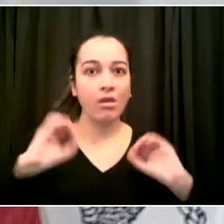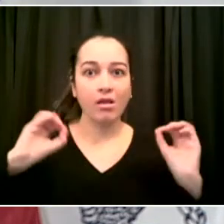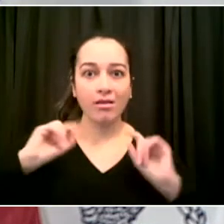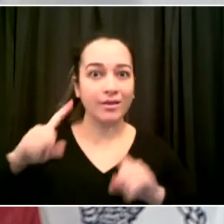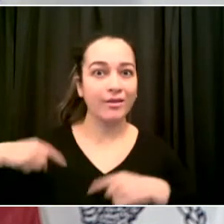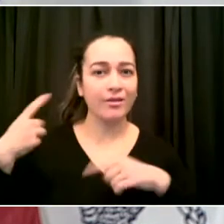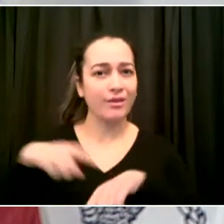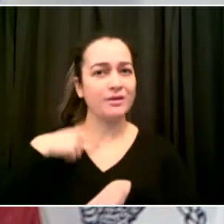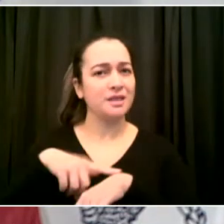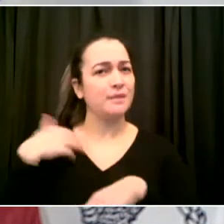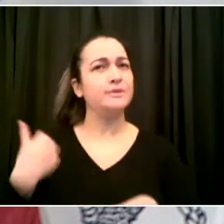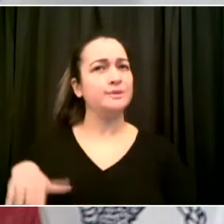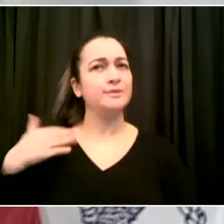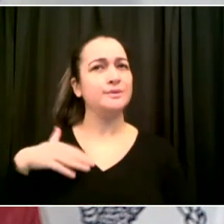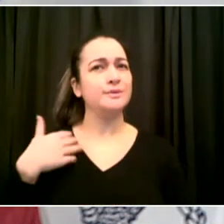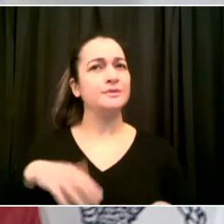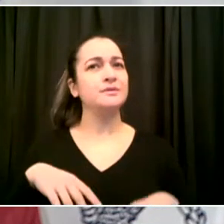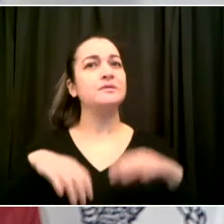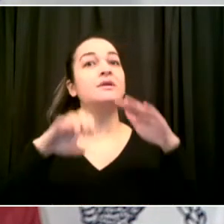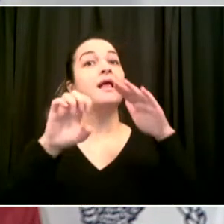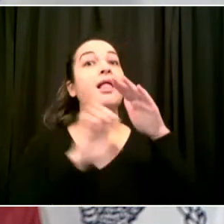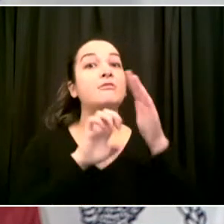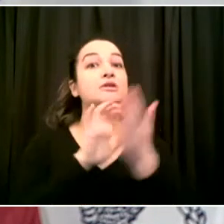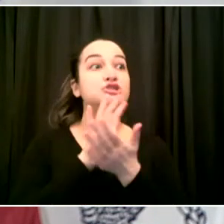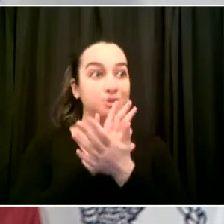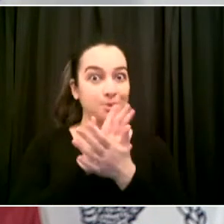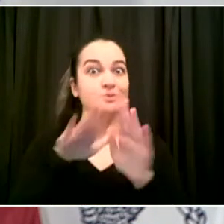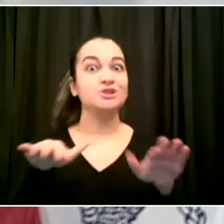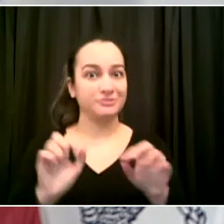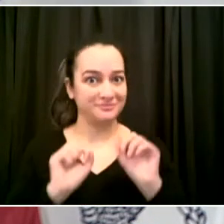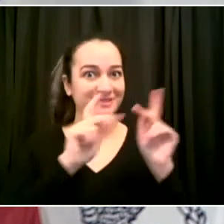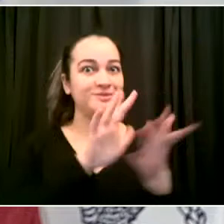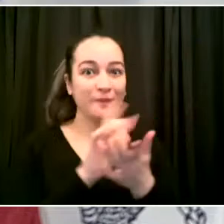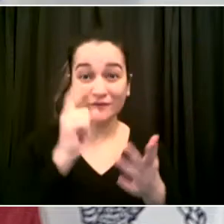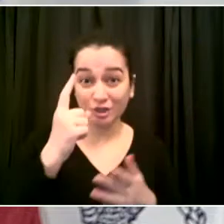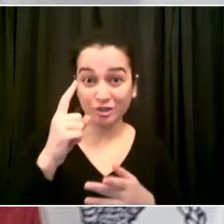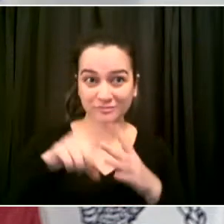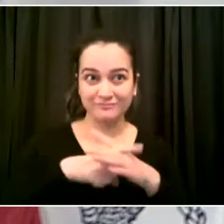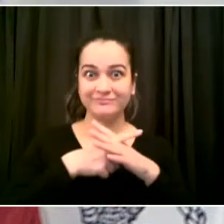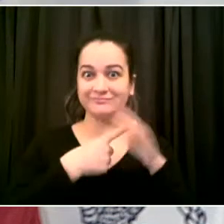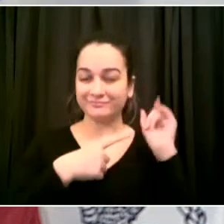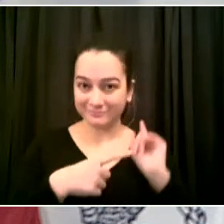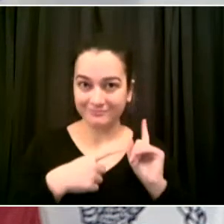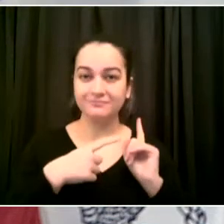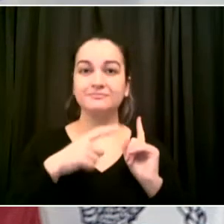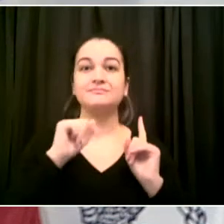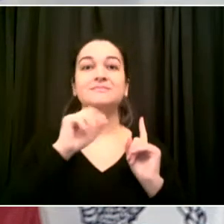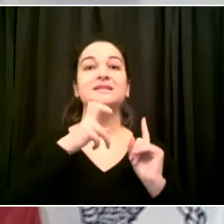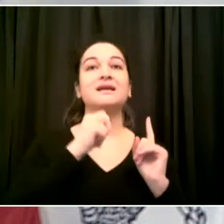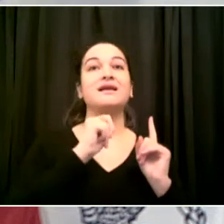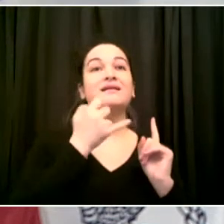WE KNOW THAT